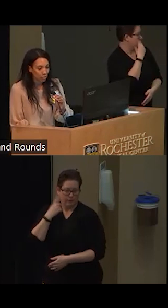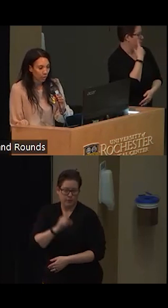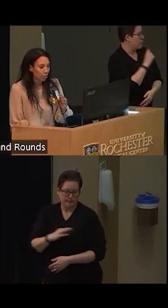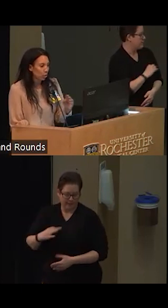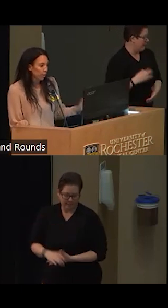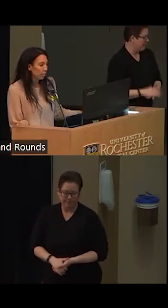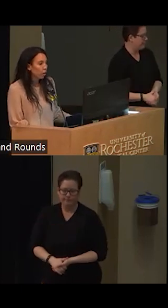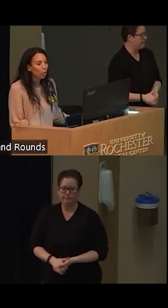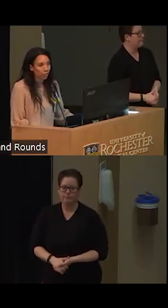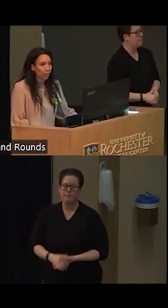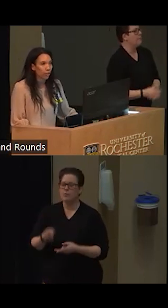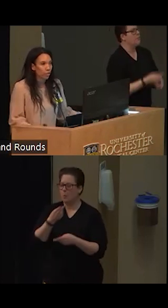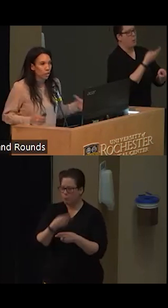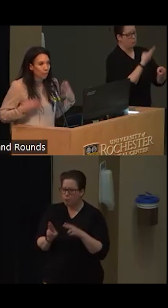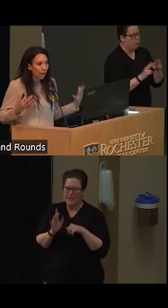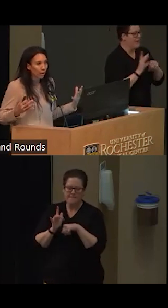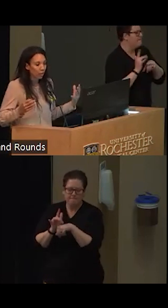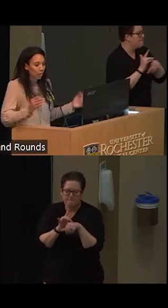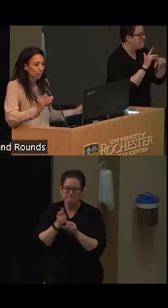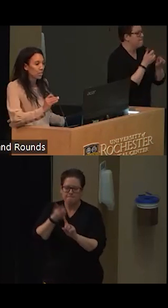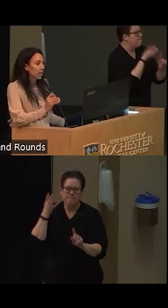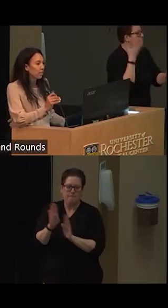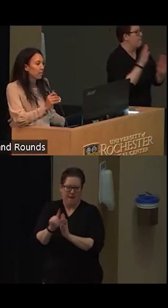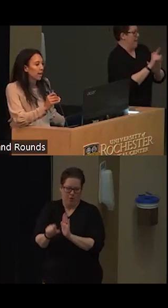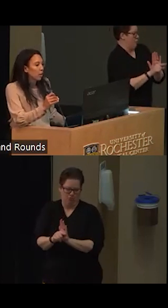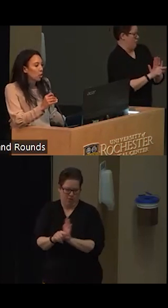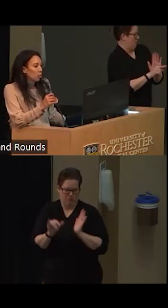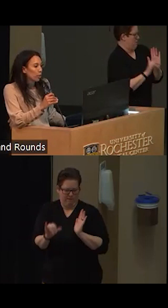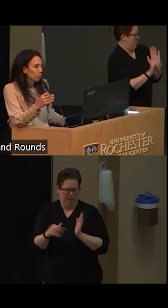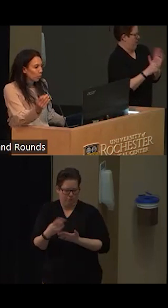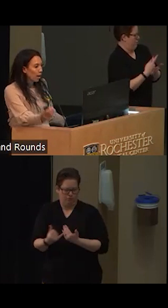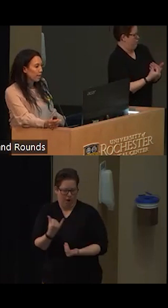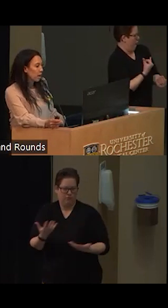so I'm going to do a brief overview and just a background of the project that really brought